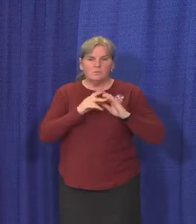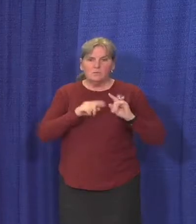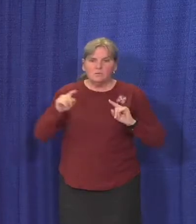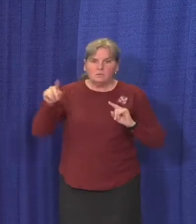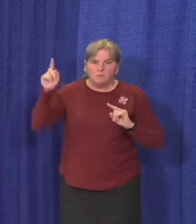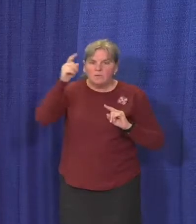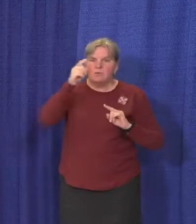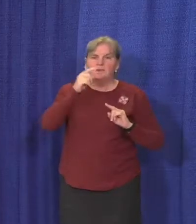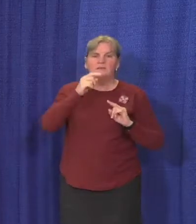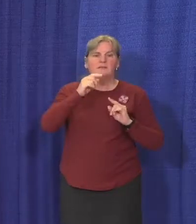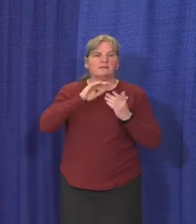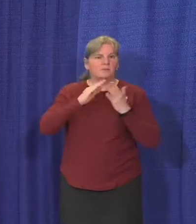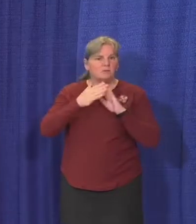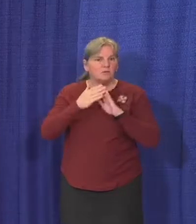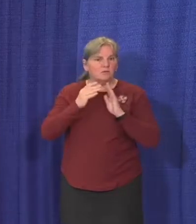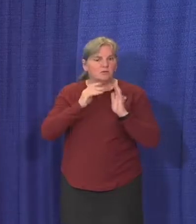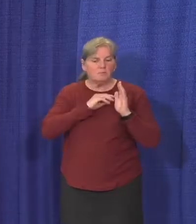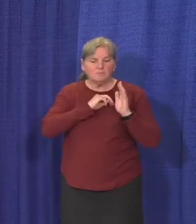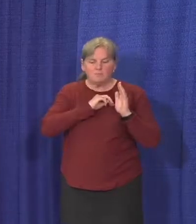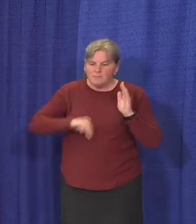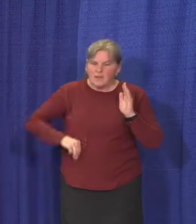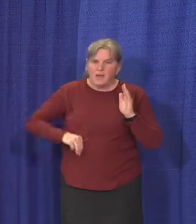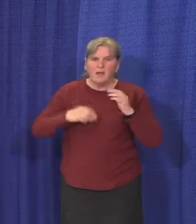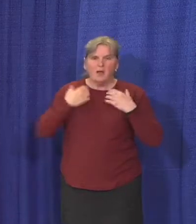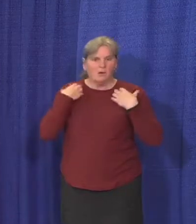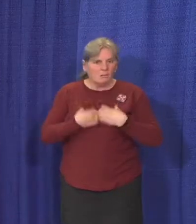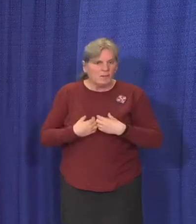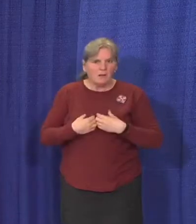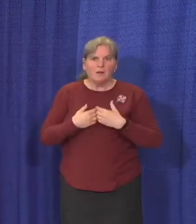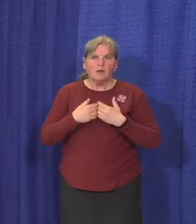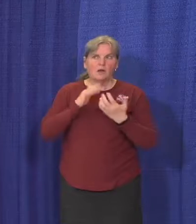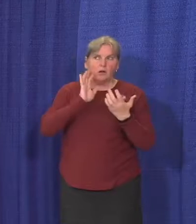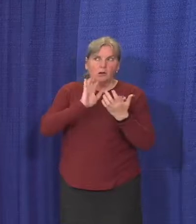well as municipalities and their